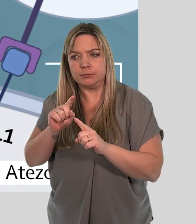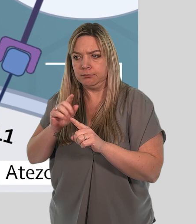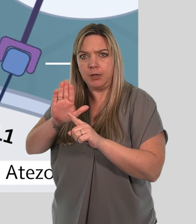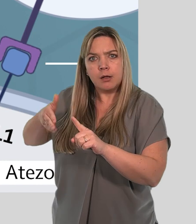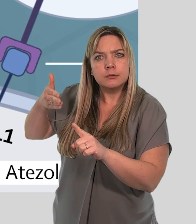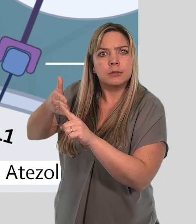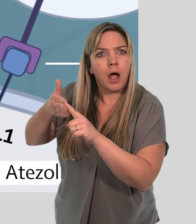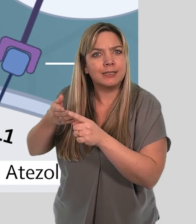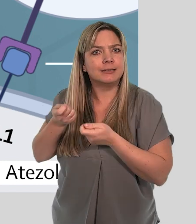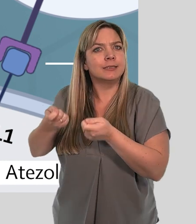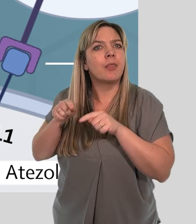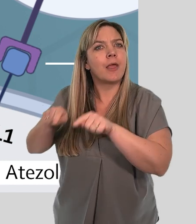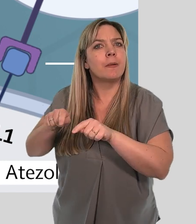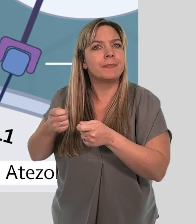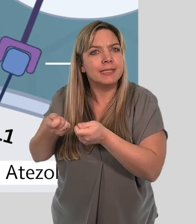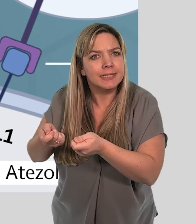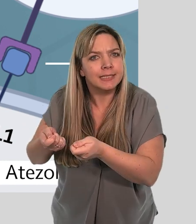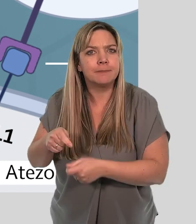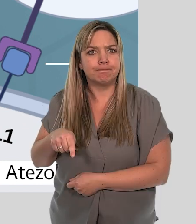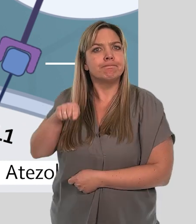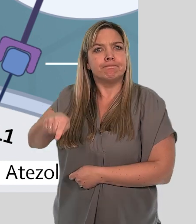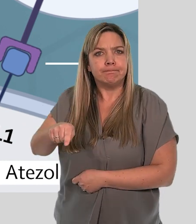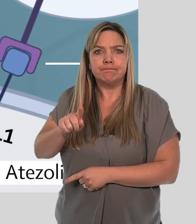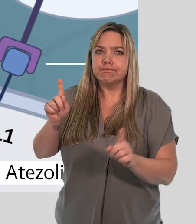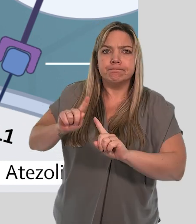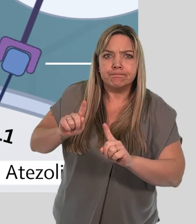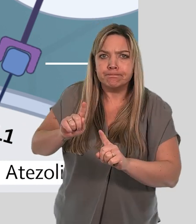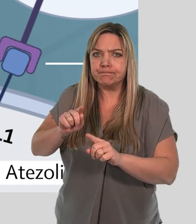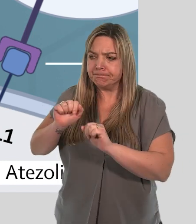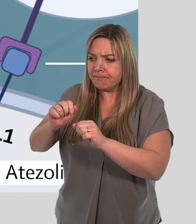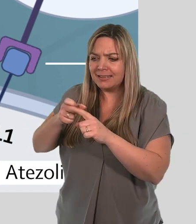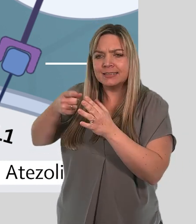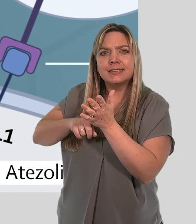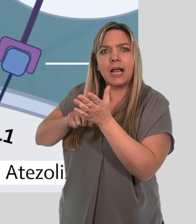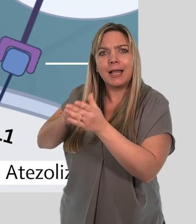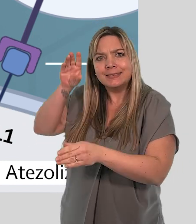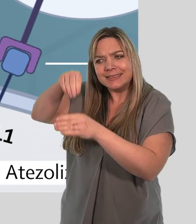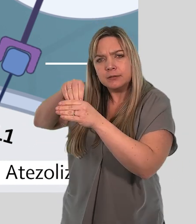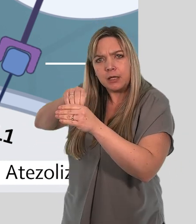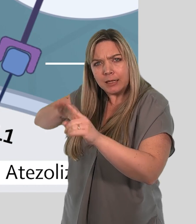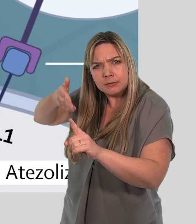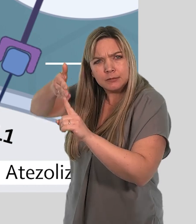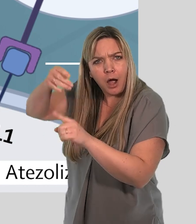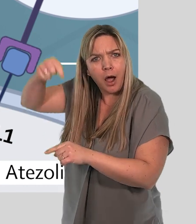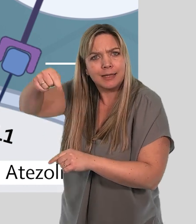is called targeted therapy and is used mainly for targets inside the cell. Targeted therapies for kidney cancer